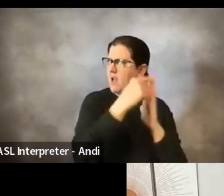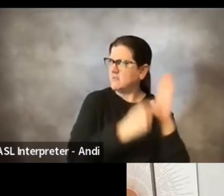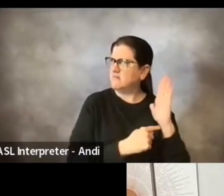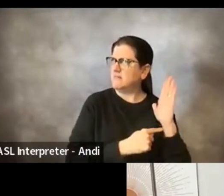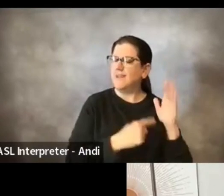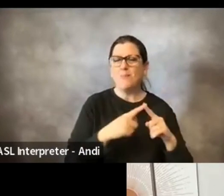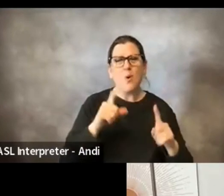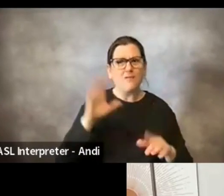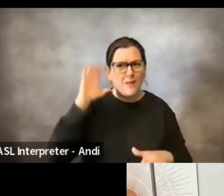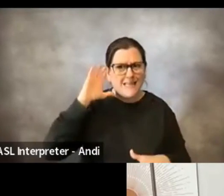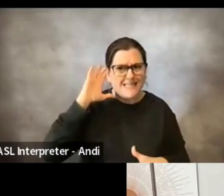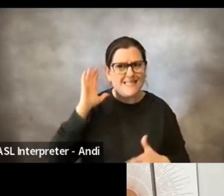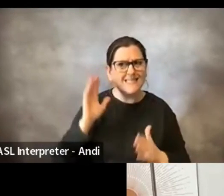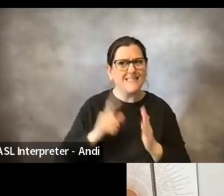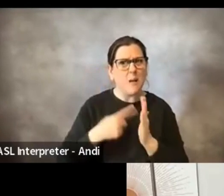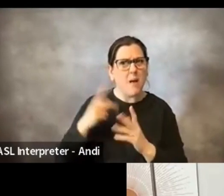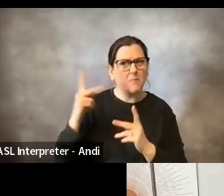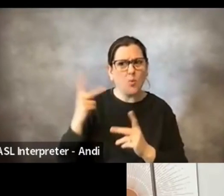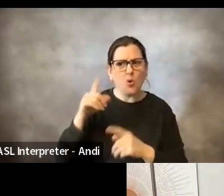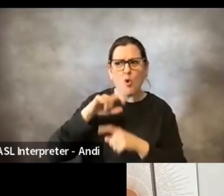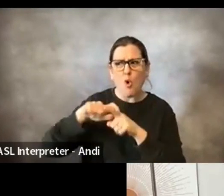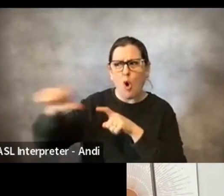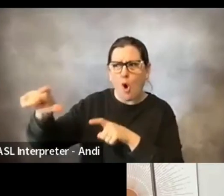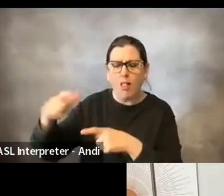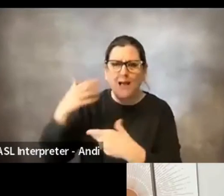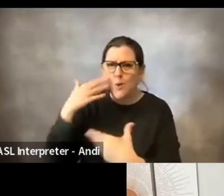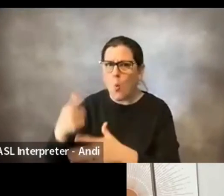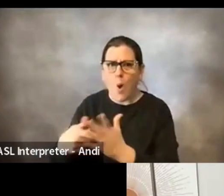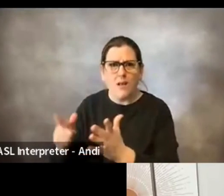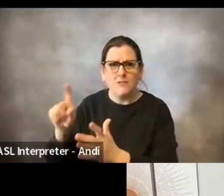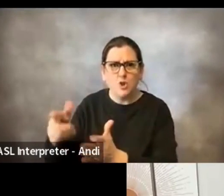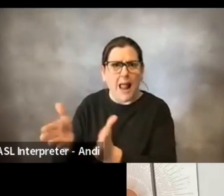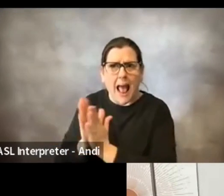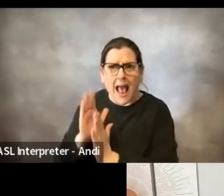Sometimes the caller doesn't even know what they're asking for yet. And so, you know,